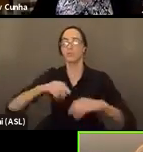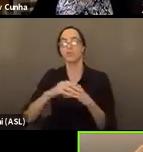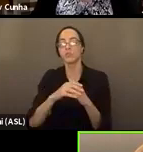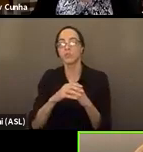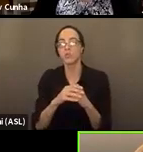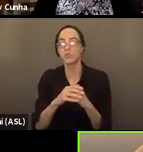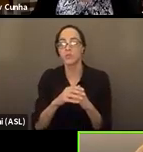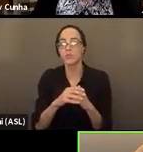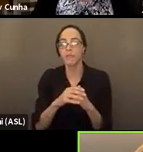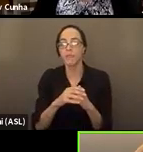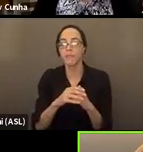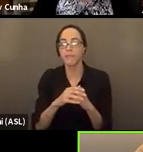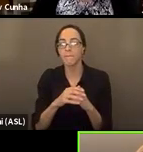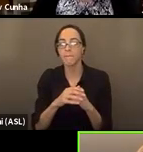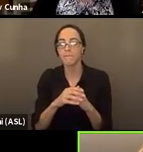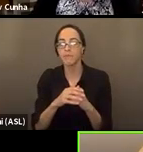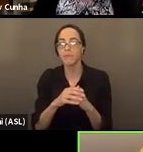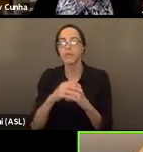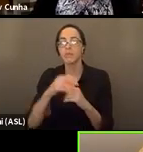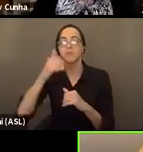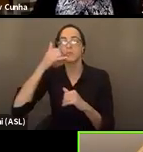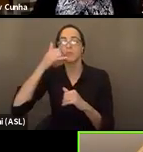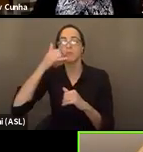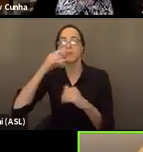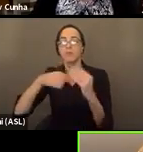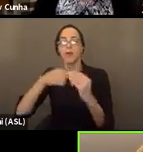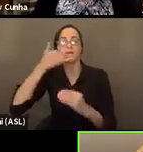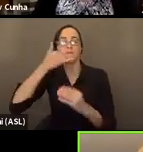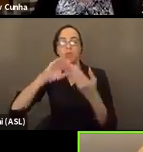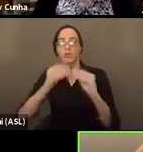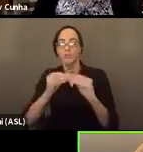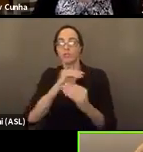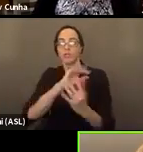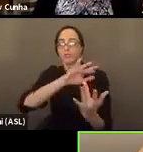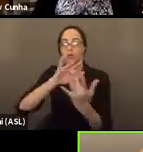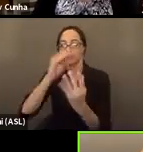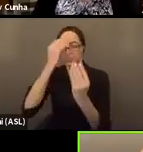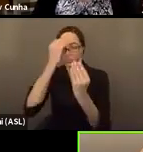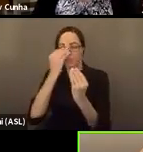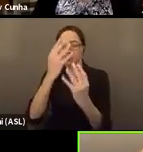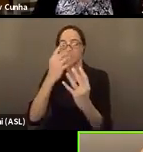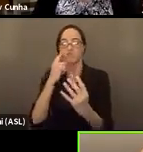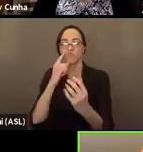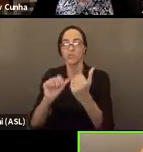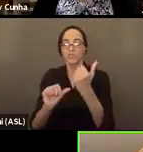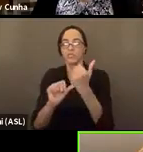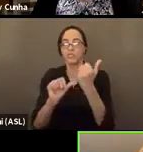days a week but if you're a senior or disabled and you just need like case management information and